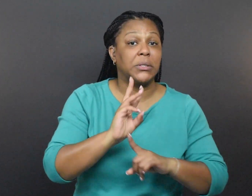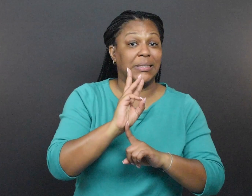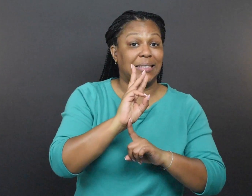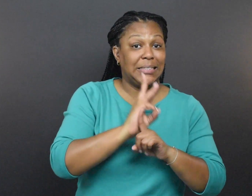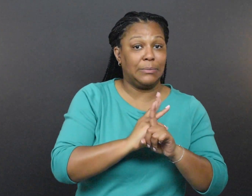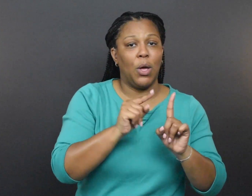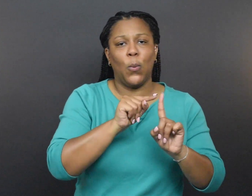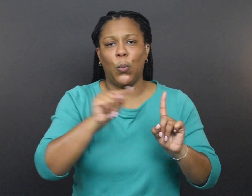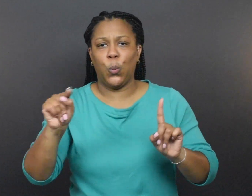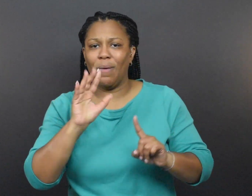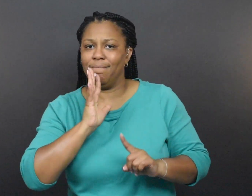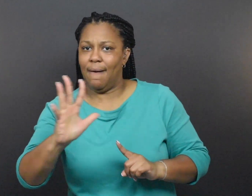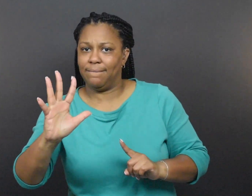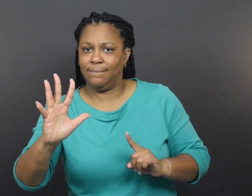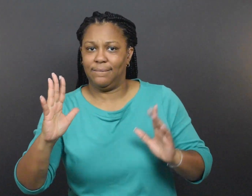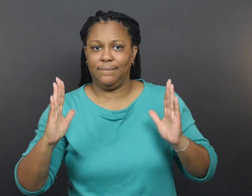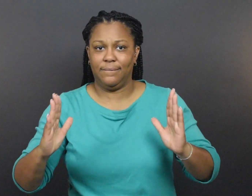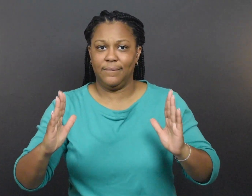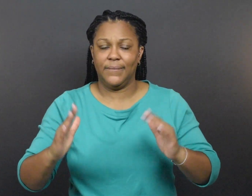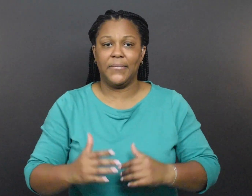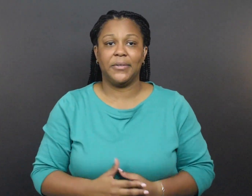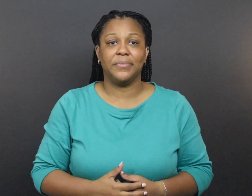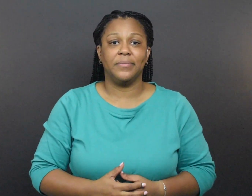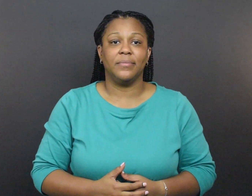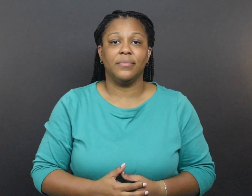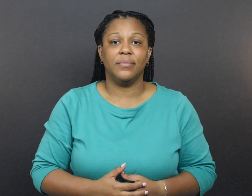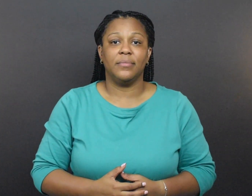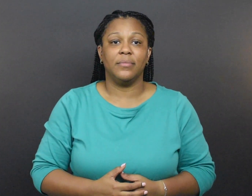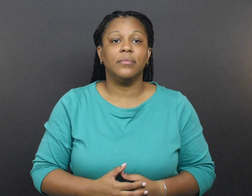months through 5 years old is a two-dose series. 